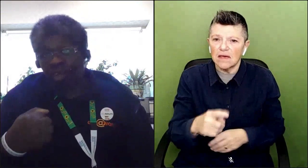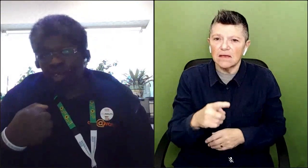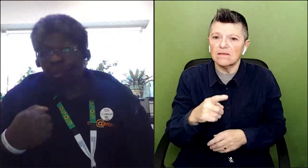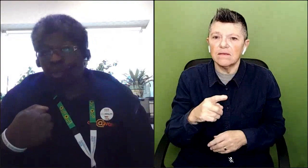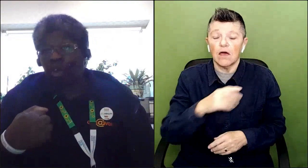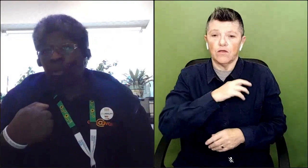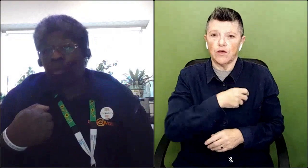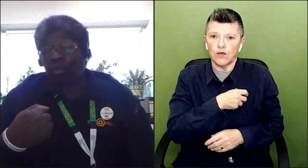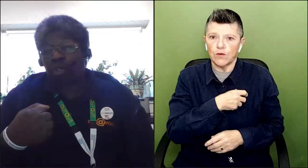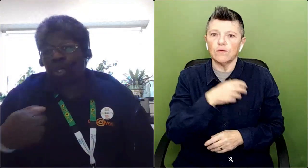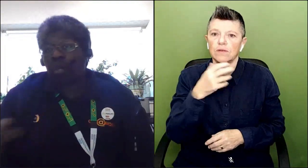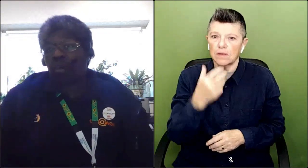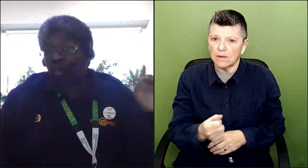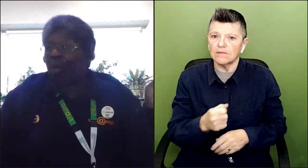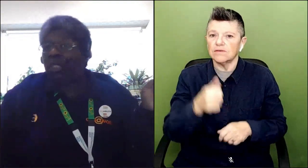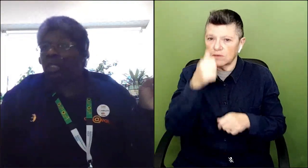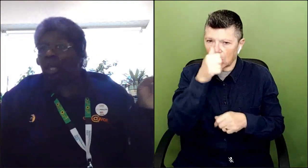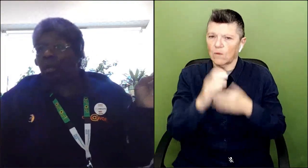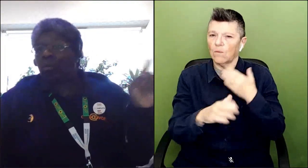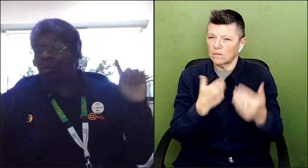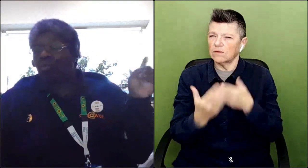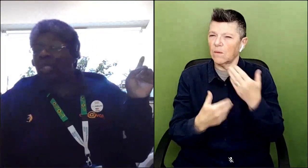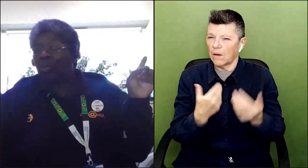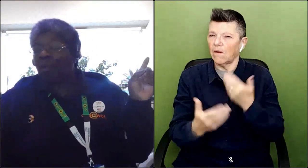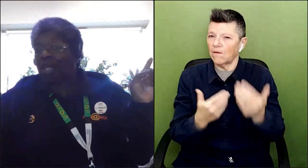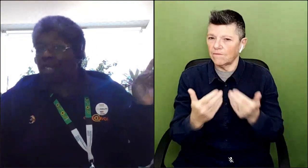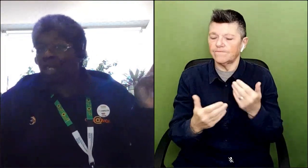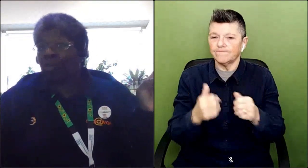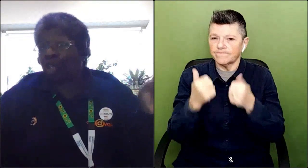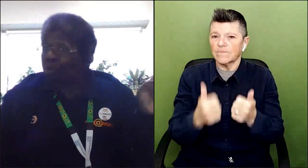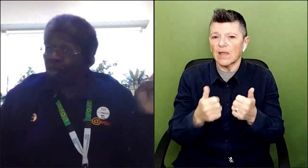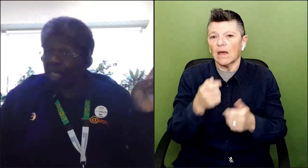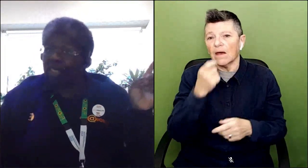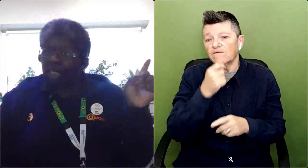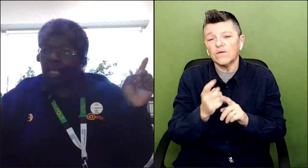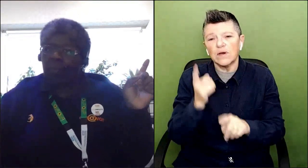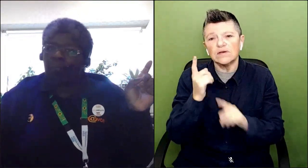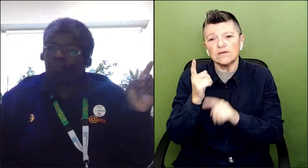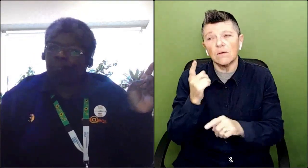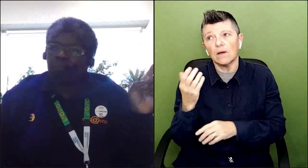their fingers on the pulse. A few weeks ago it was human rights day.